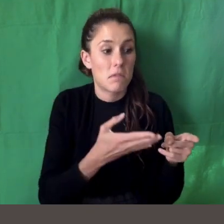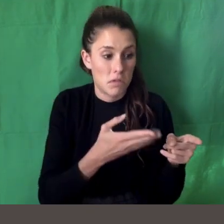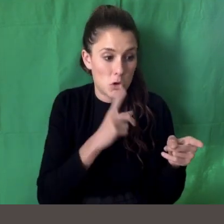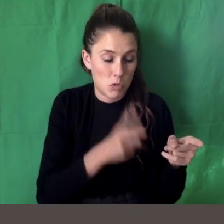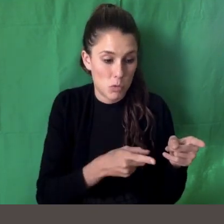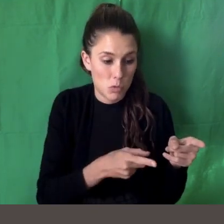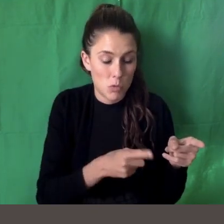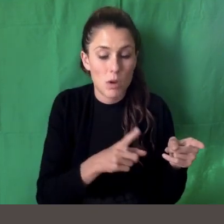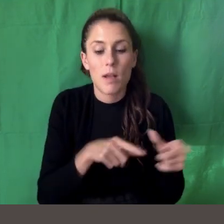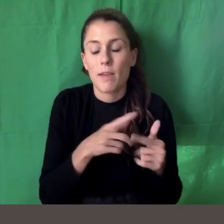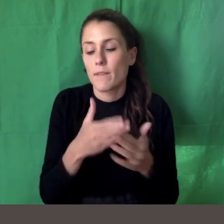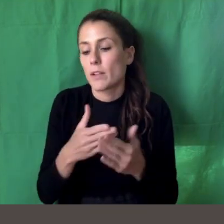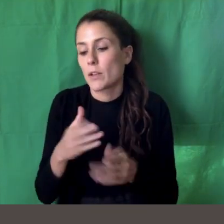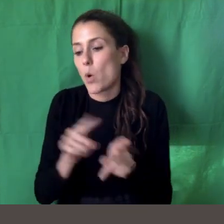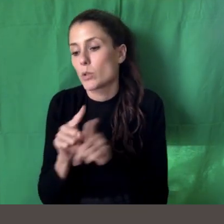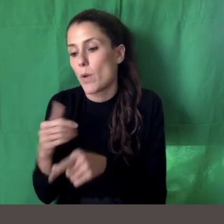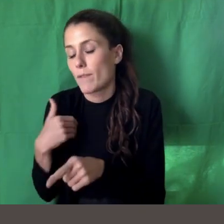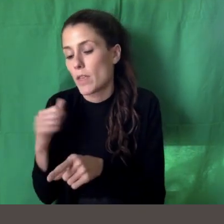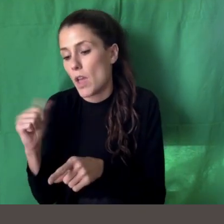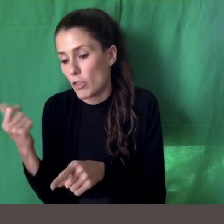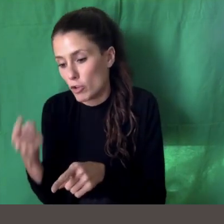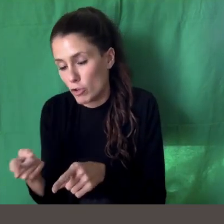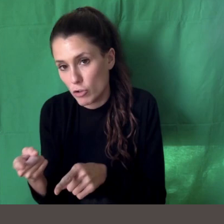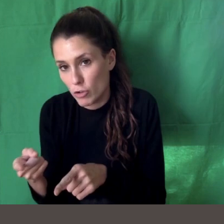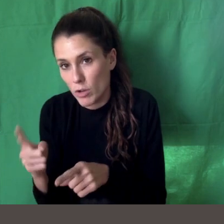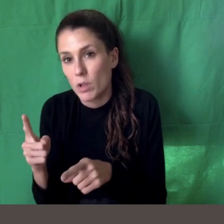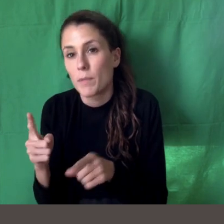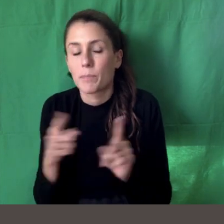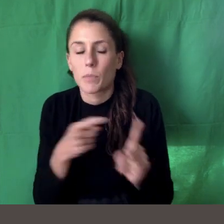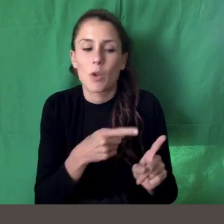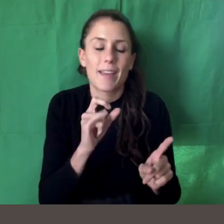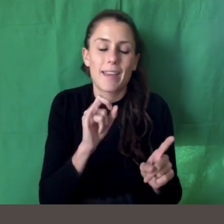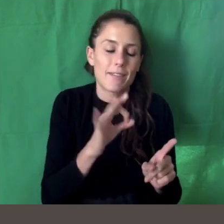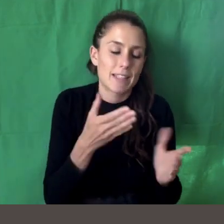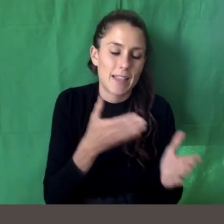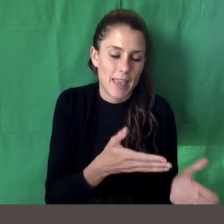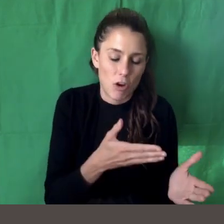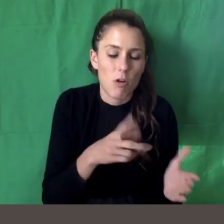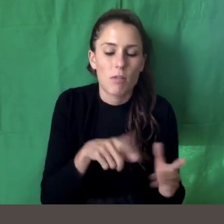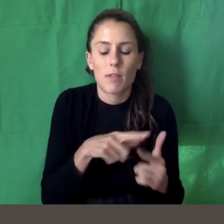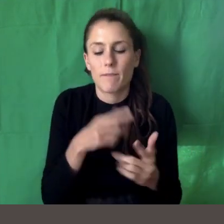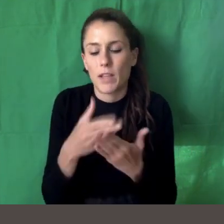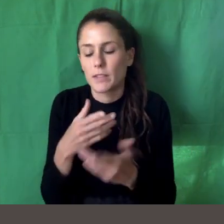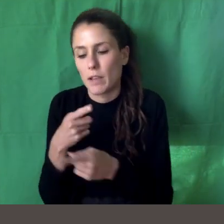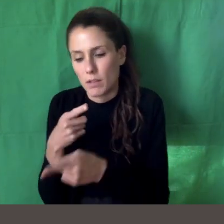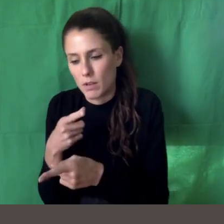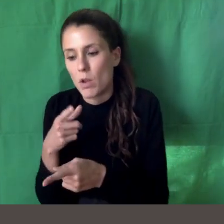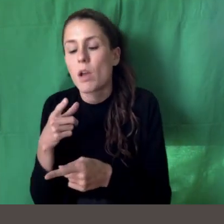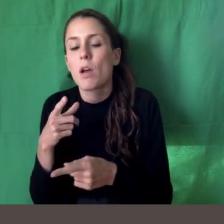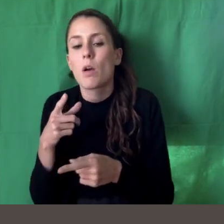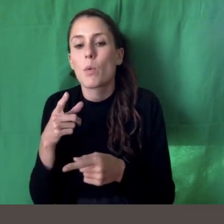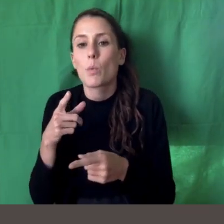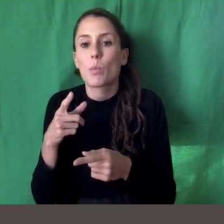validate that we also have the other and only then can we combine them and return them because